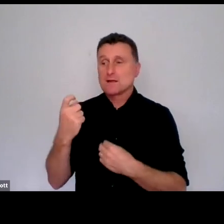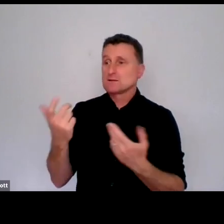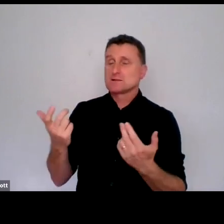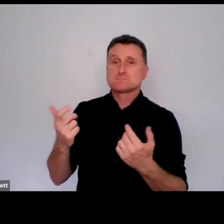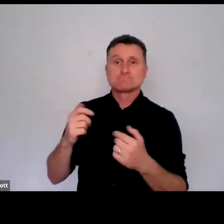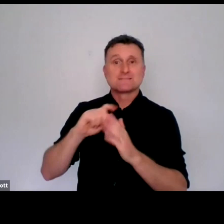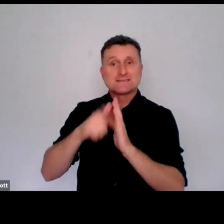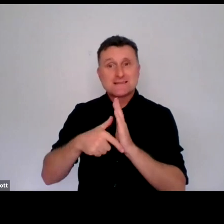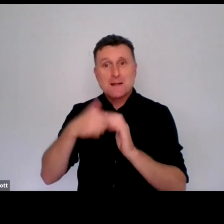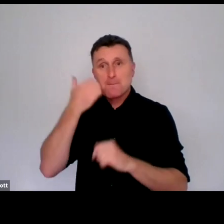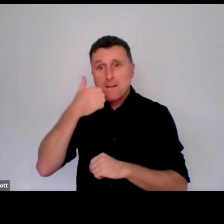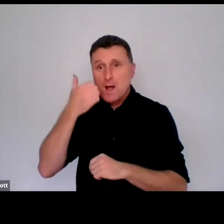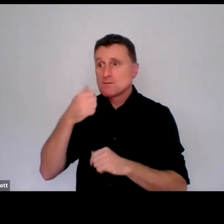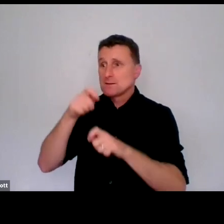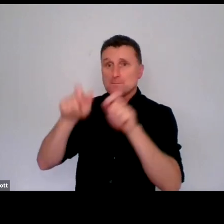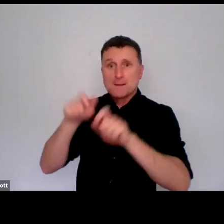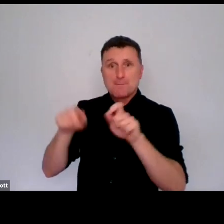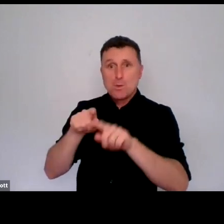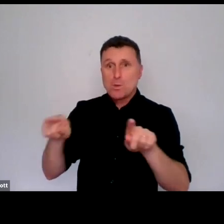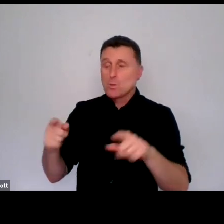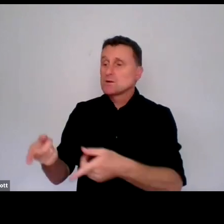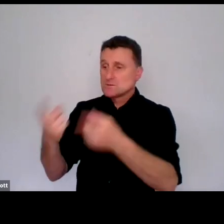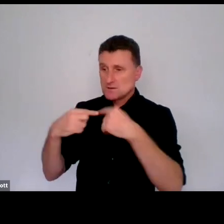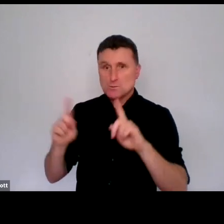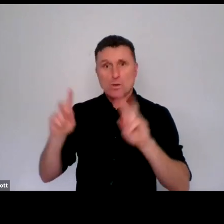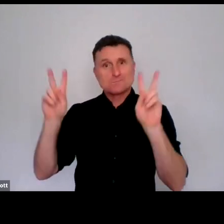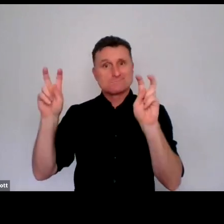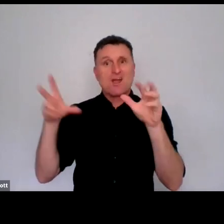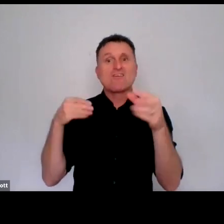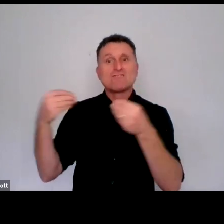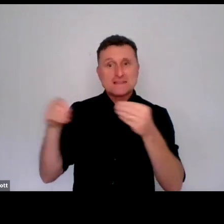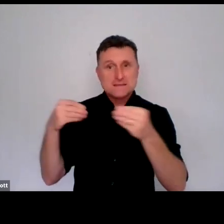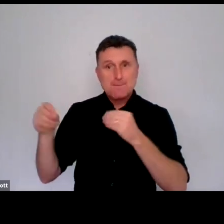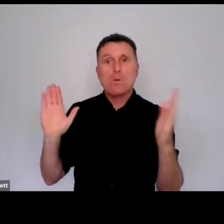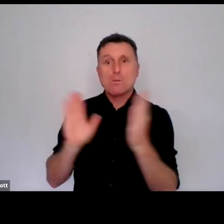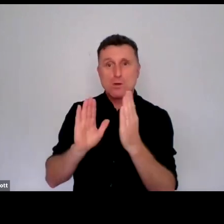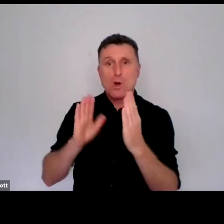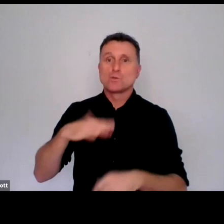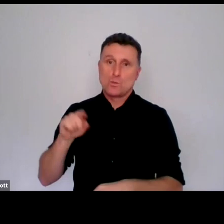who have told us that that flexible approach is what is needed. So I’m delighted that that flexible way of funding